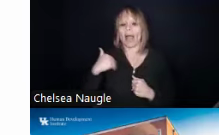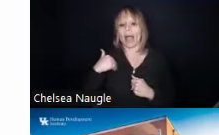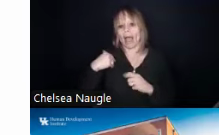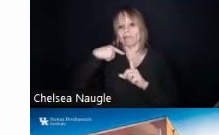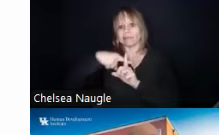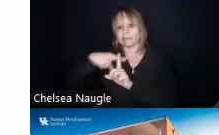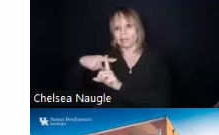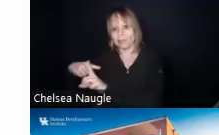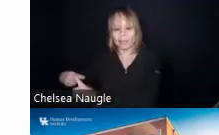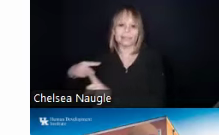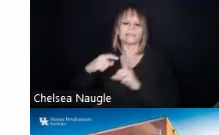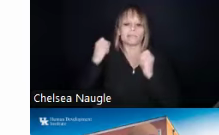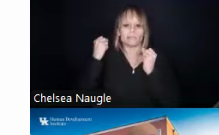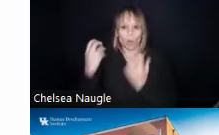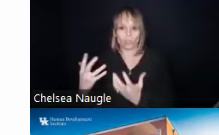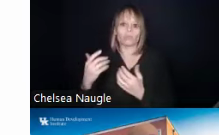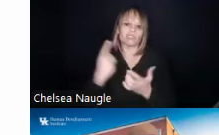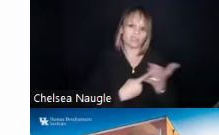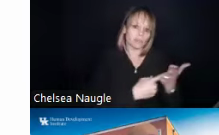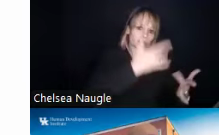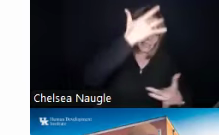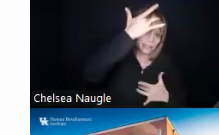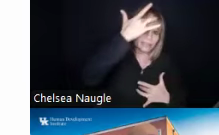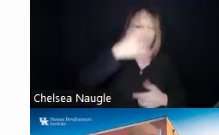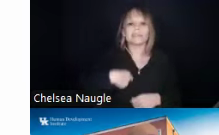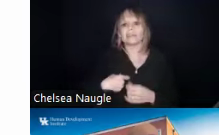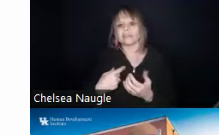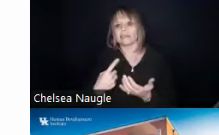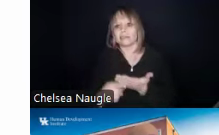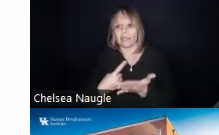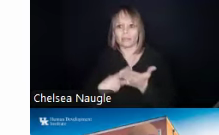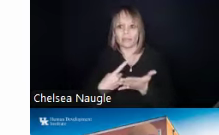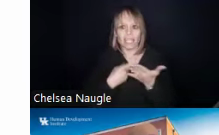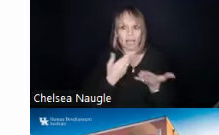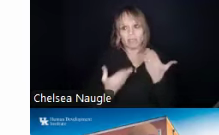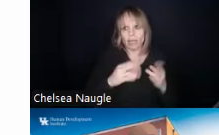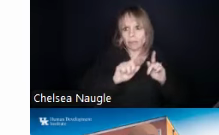sometimes get sick. They sometimes, you know, are going fine for two months. They might miss four weeks and things like that. So, you got a little